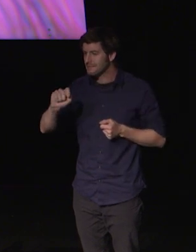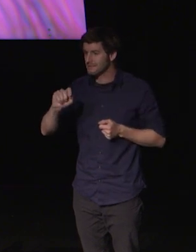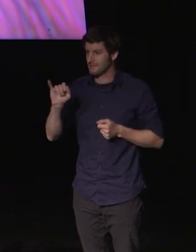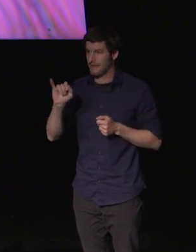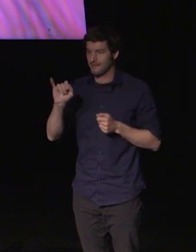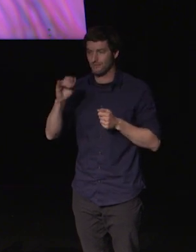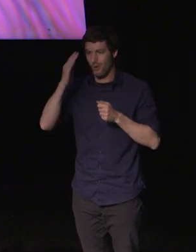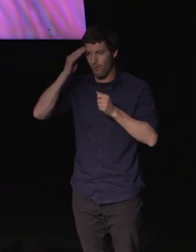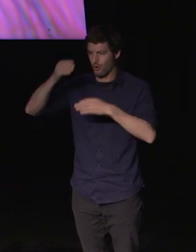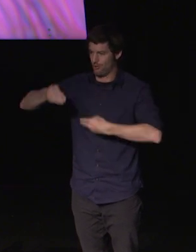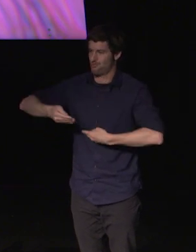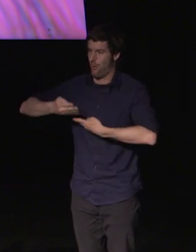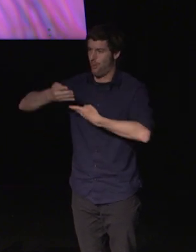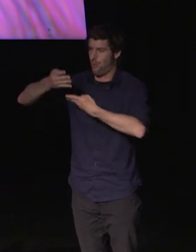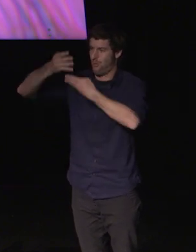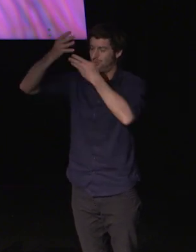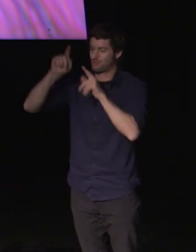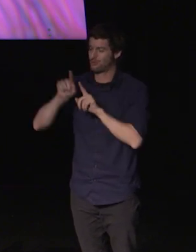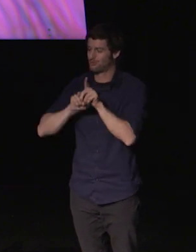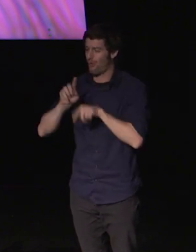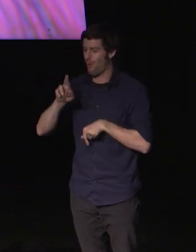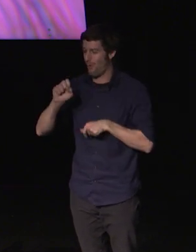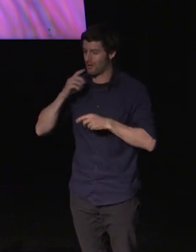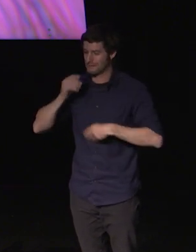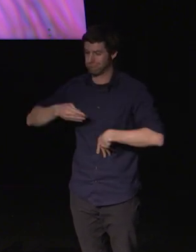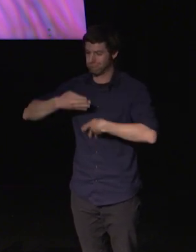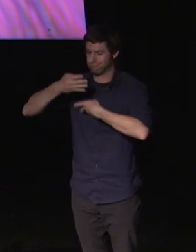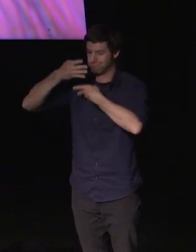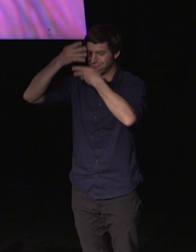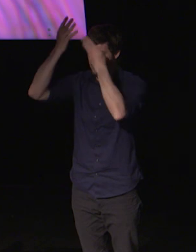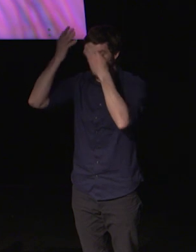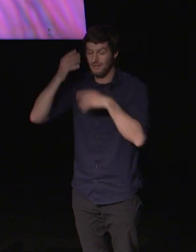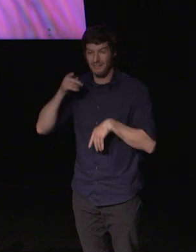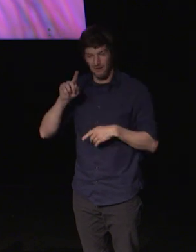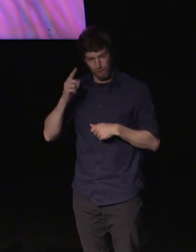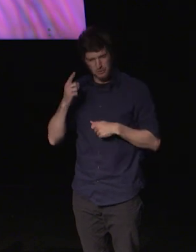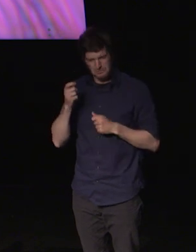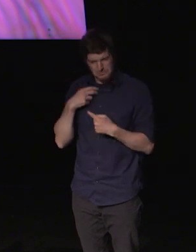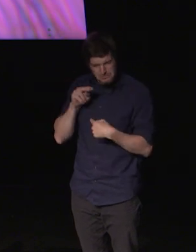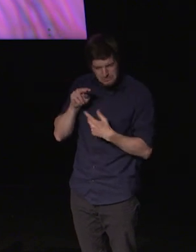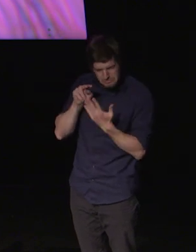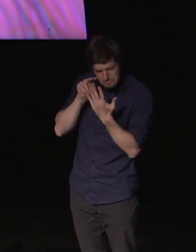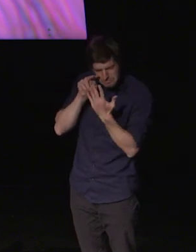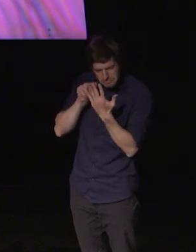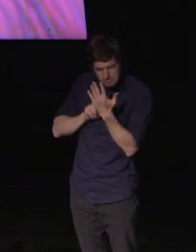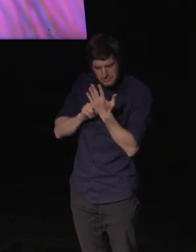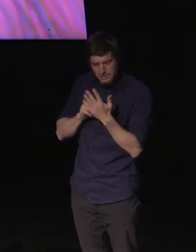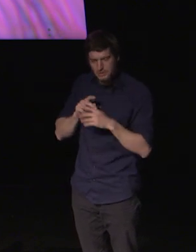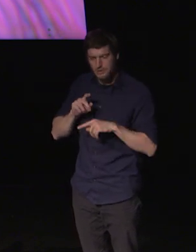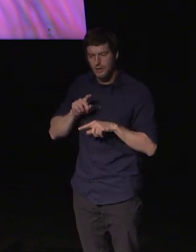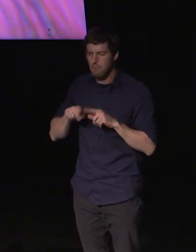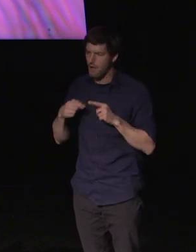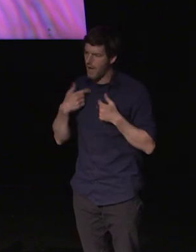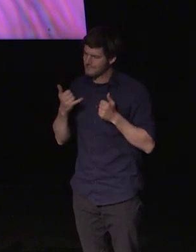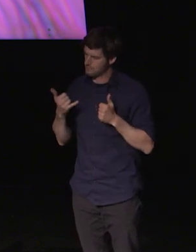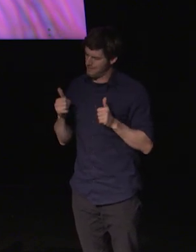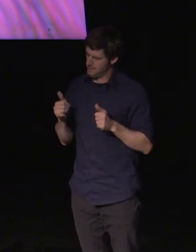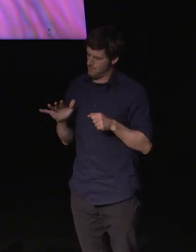that kind of happens on the screen. That was a little difficult to read at first. I was able to still be able to play the entire experience